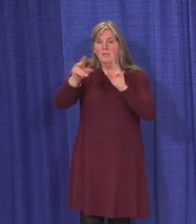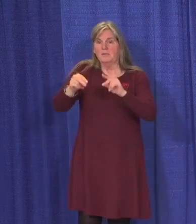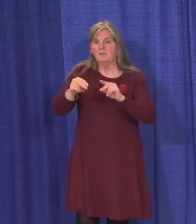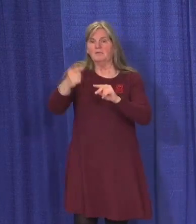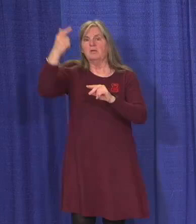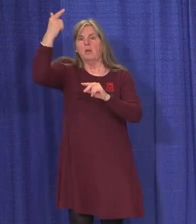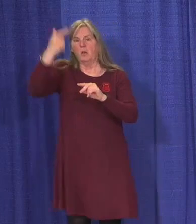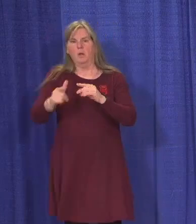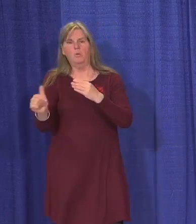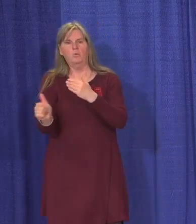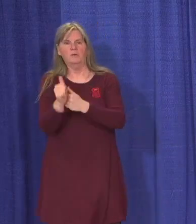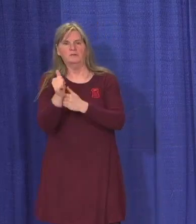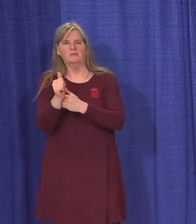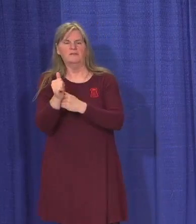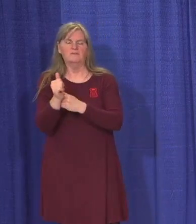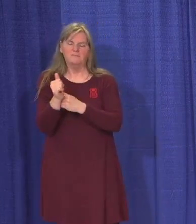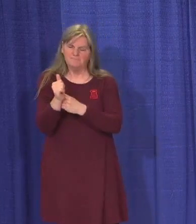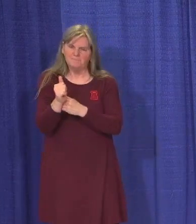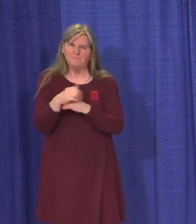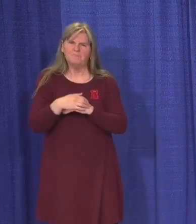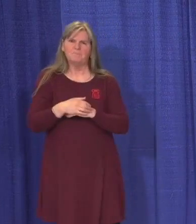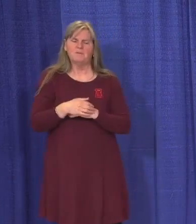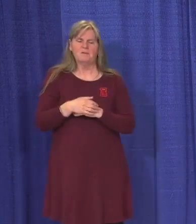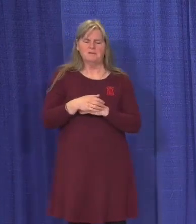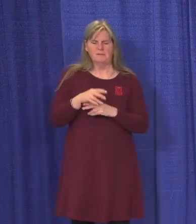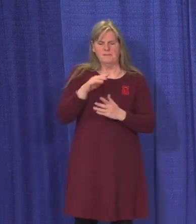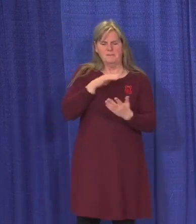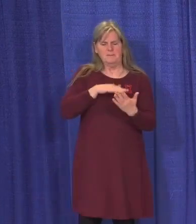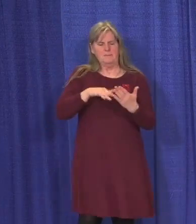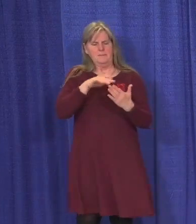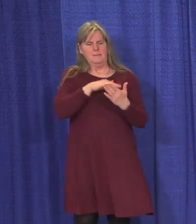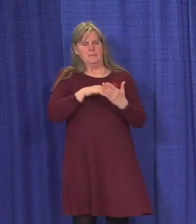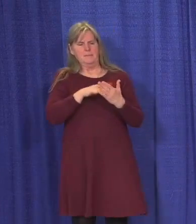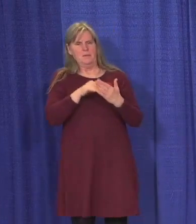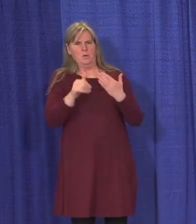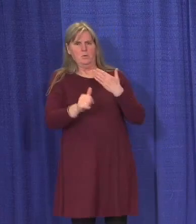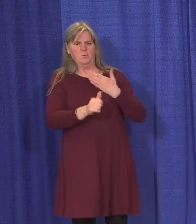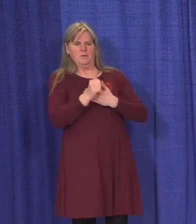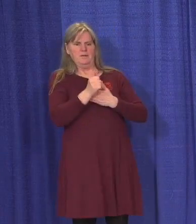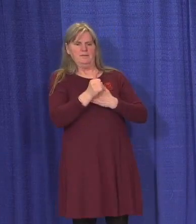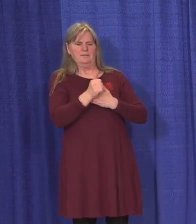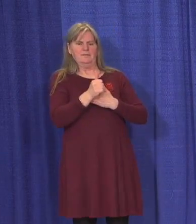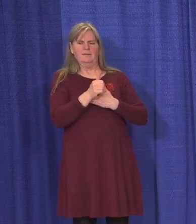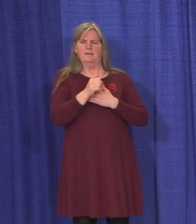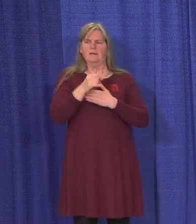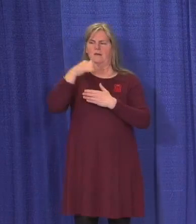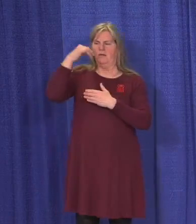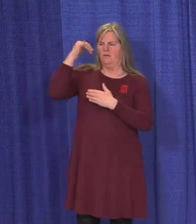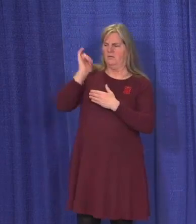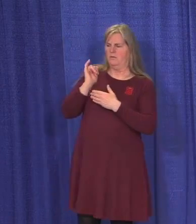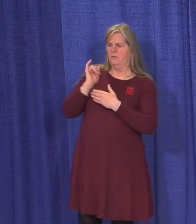your risk is very, very low. And your risk of passing on to